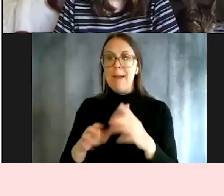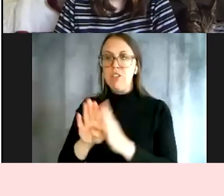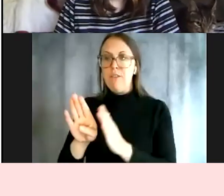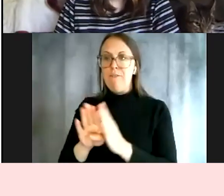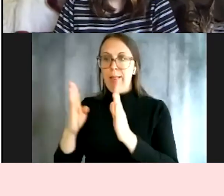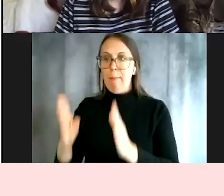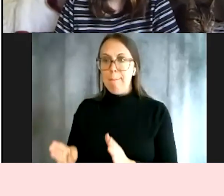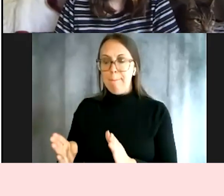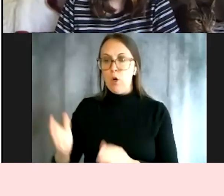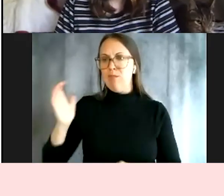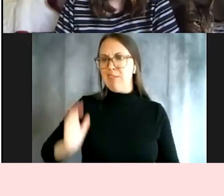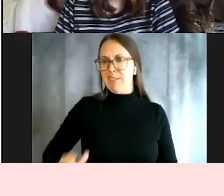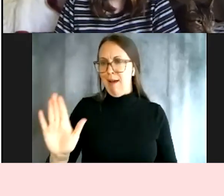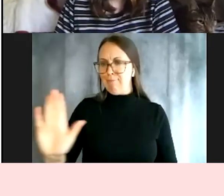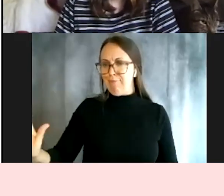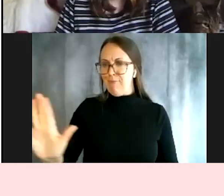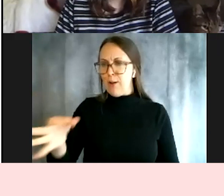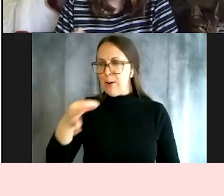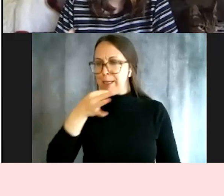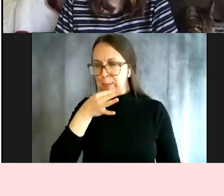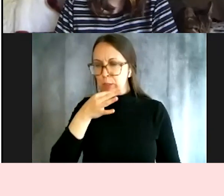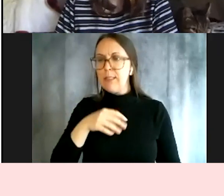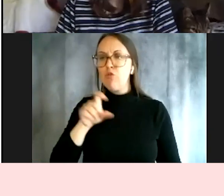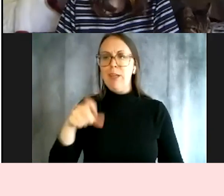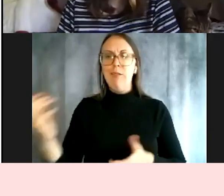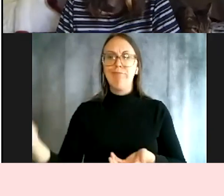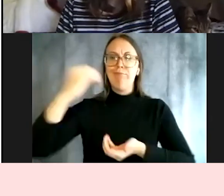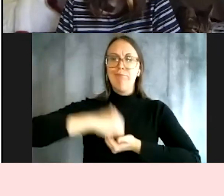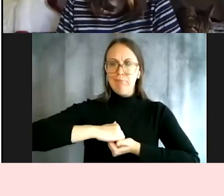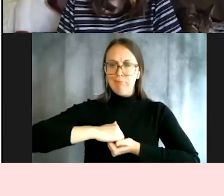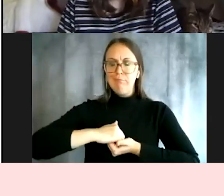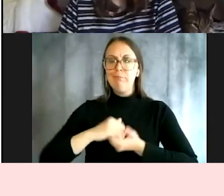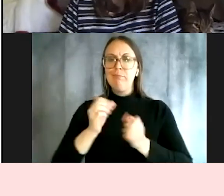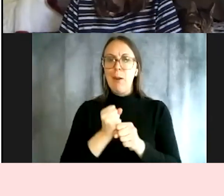so working with the developers to make sure everything is possible and if it isn't-